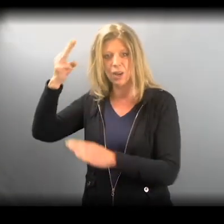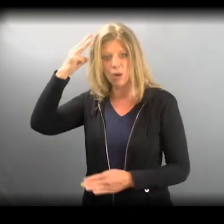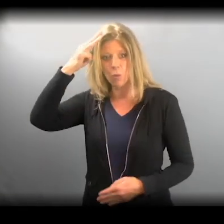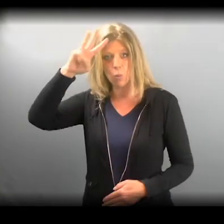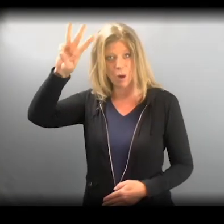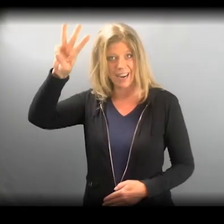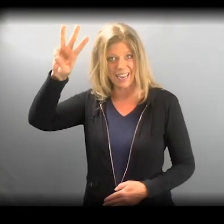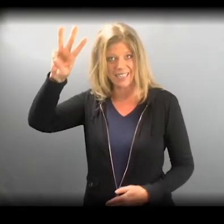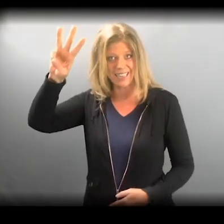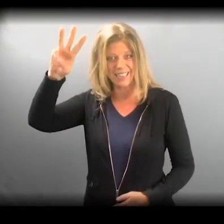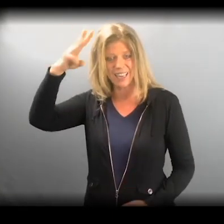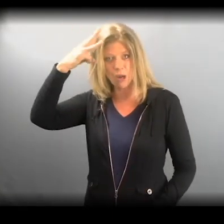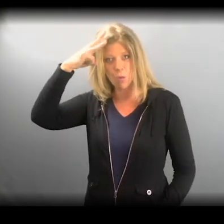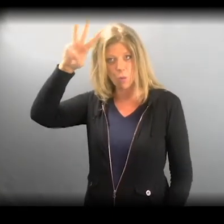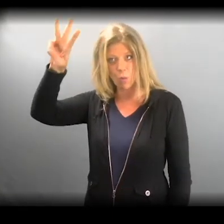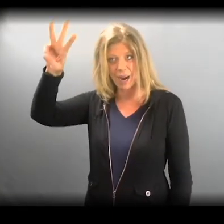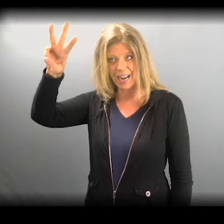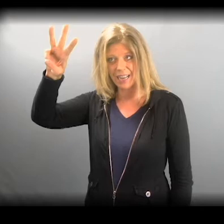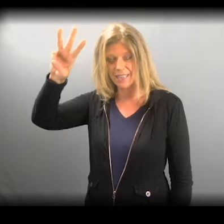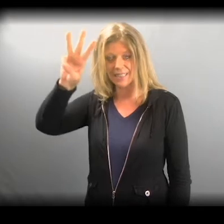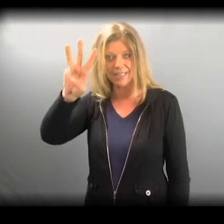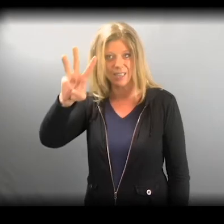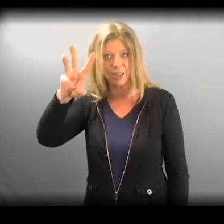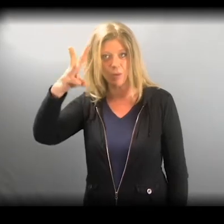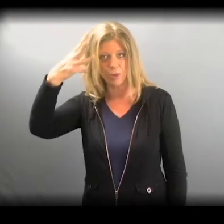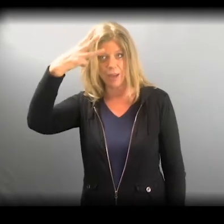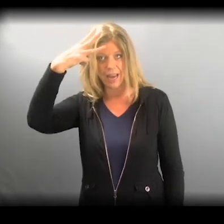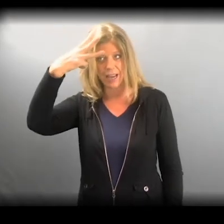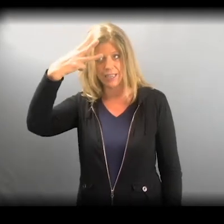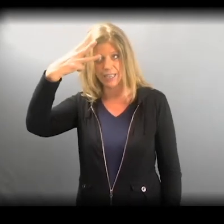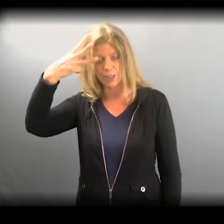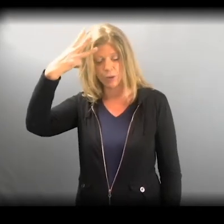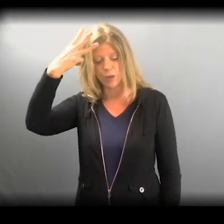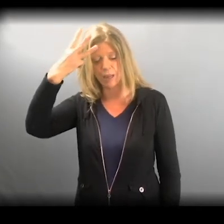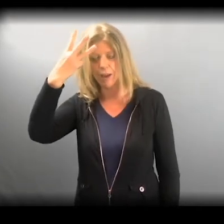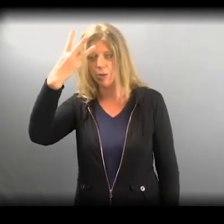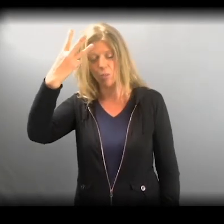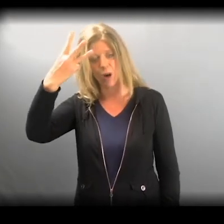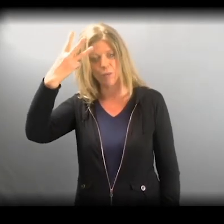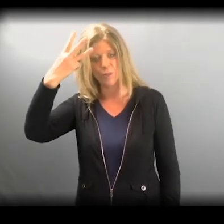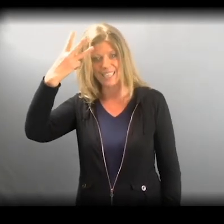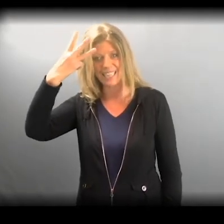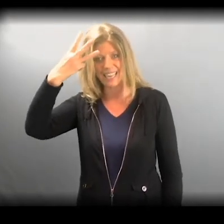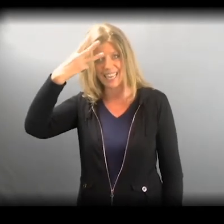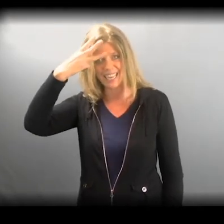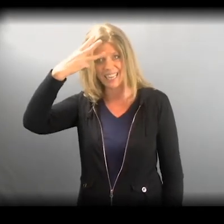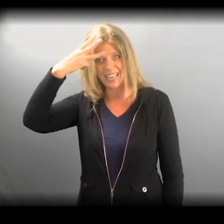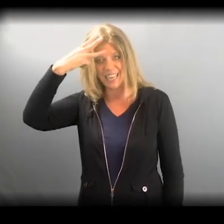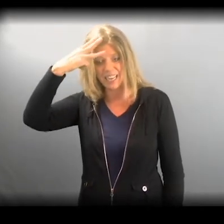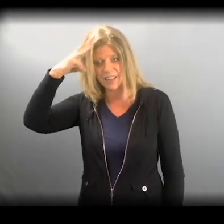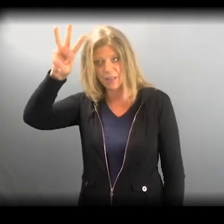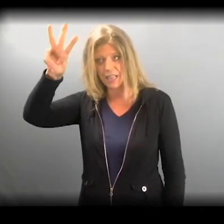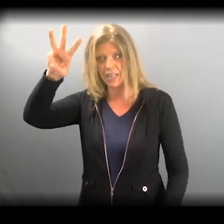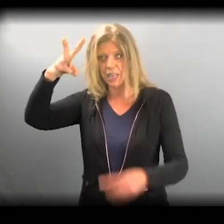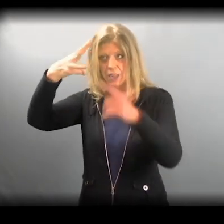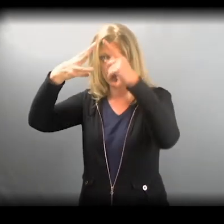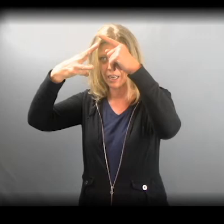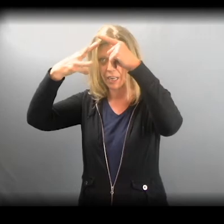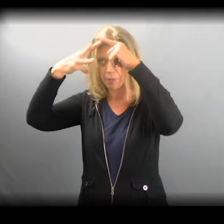WISE It's a W-hand and you're going to have your palm facing in, and then you're gonna kind of